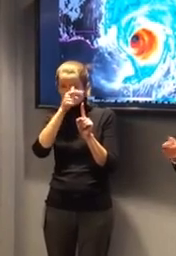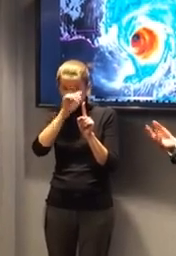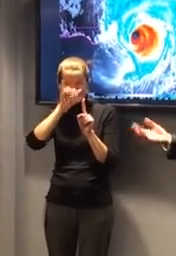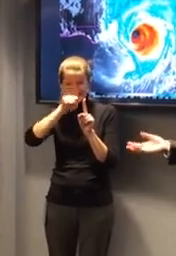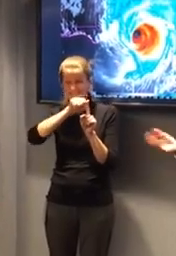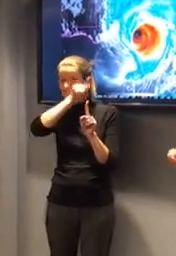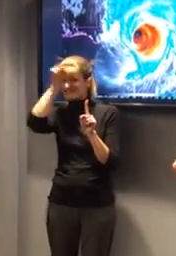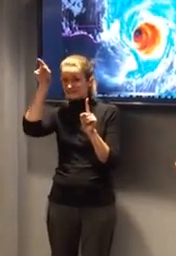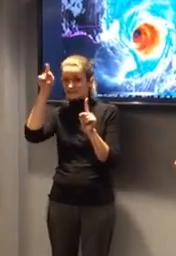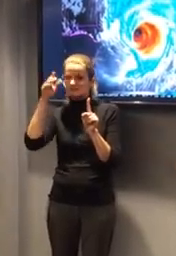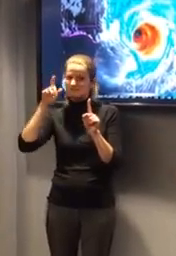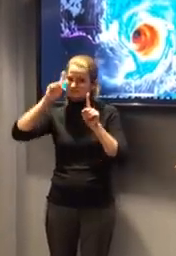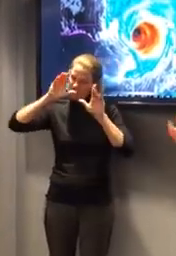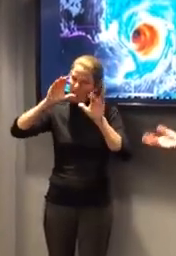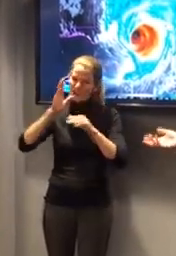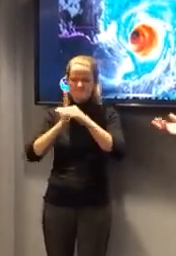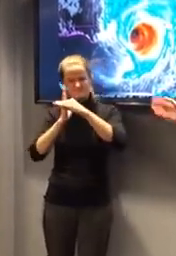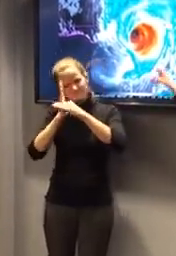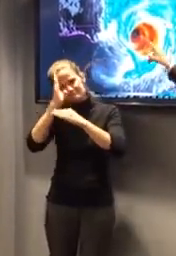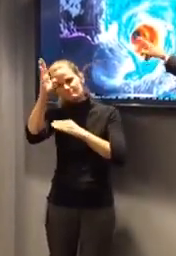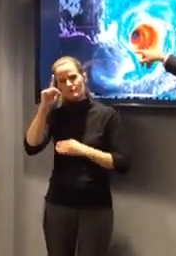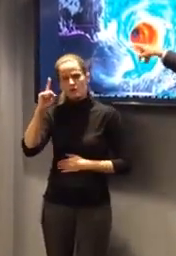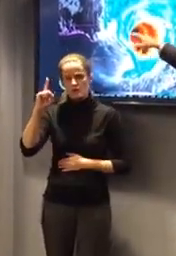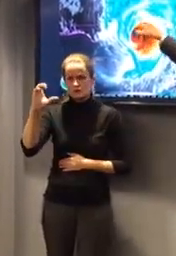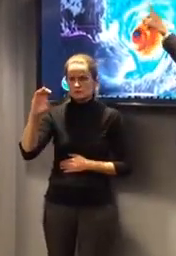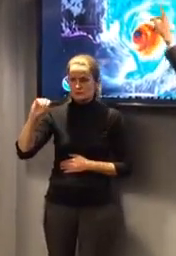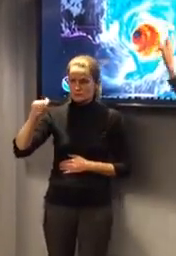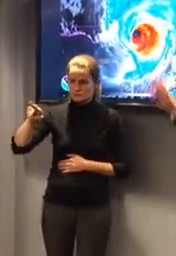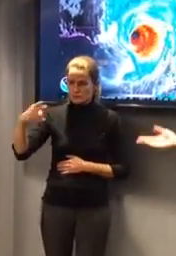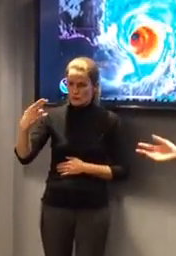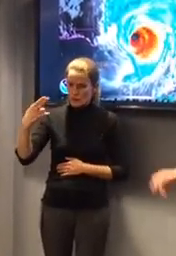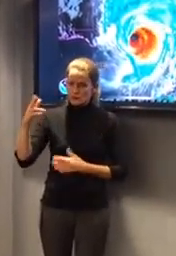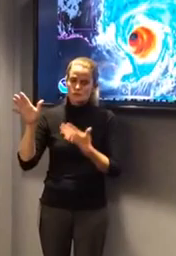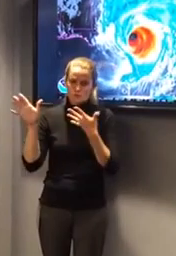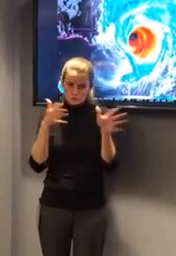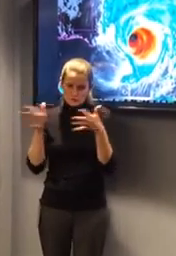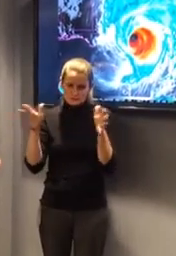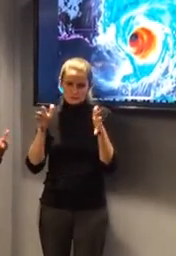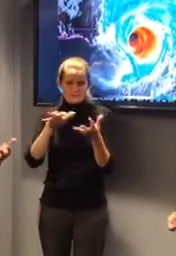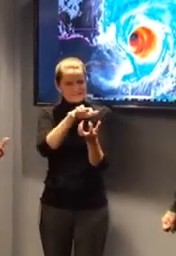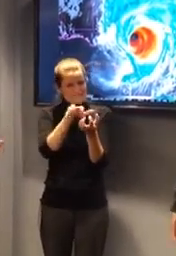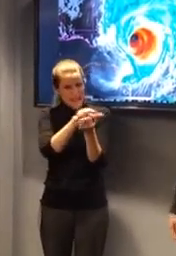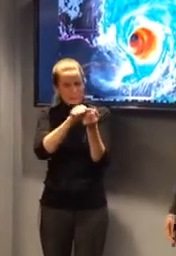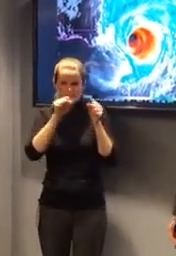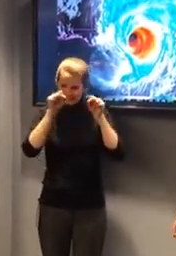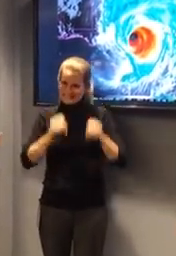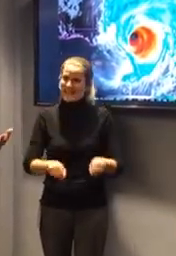So that could certainly lead to significant damage in these particular areas. So Daniel, what are we worried about the hurricane?